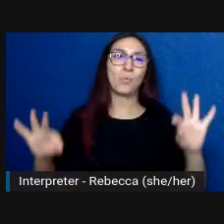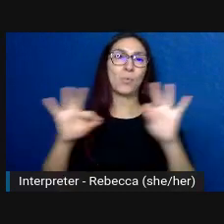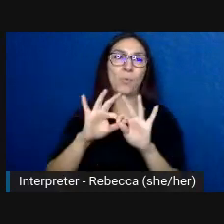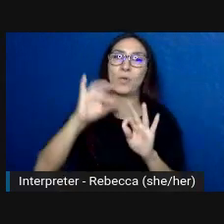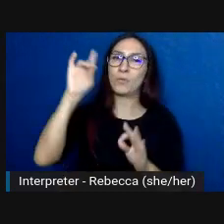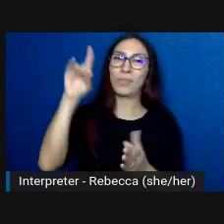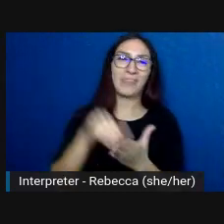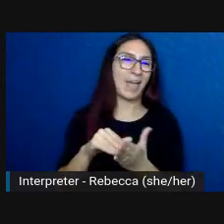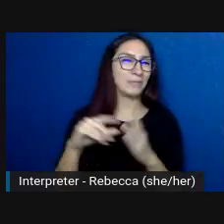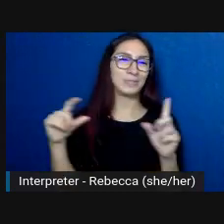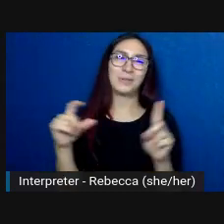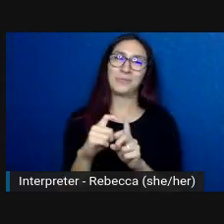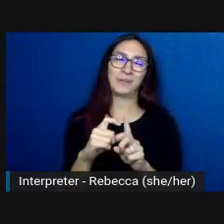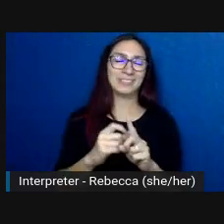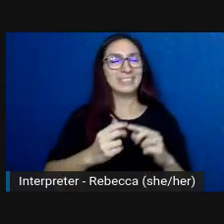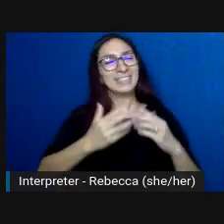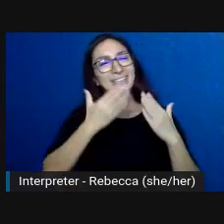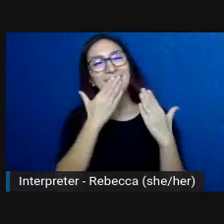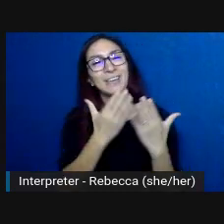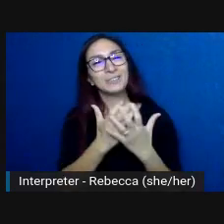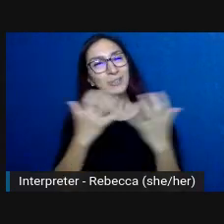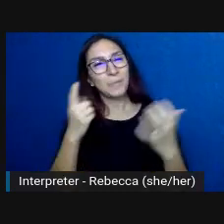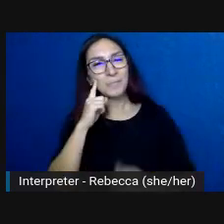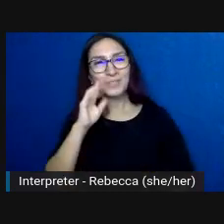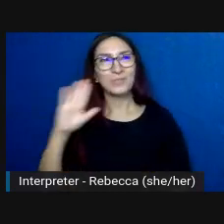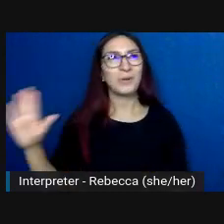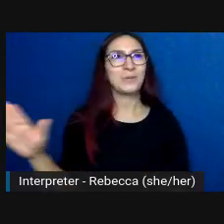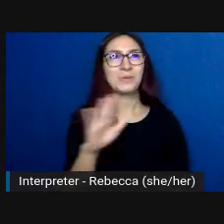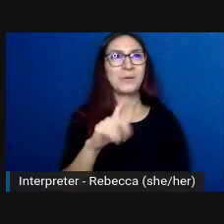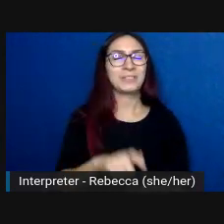Thank you so much for your time and listening to my presentation.